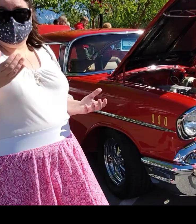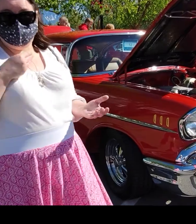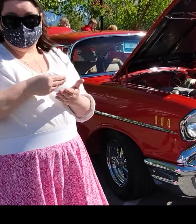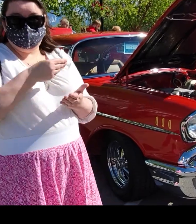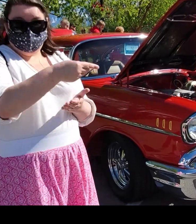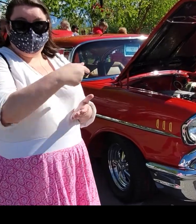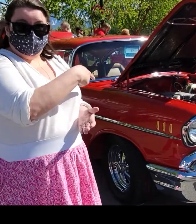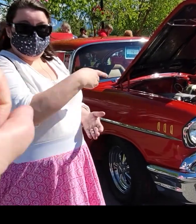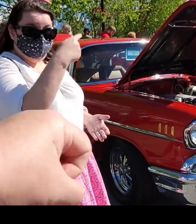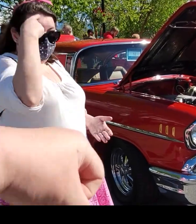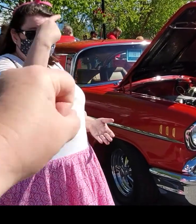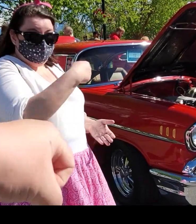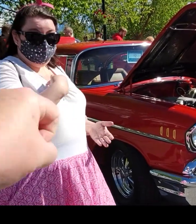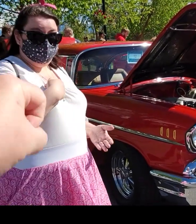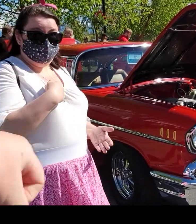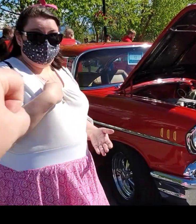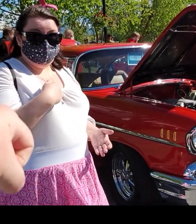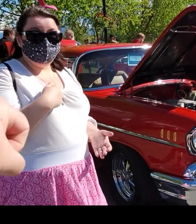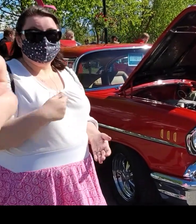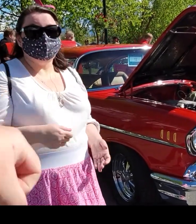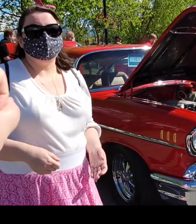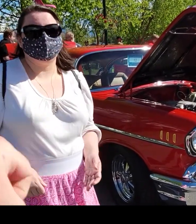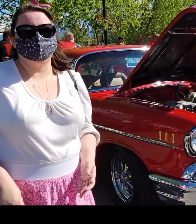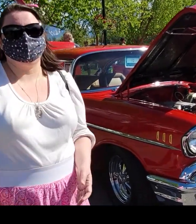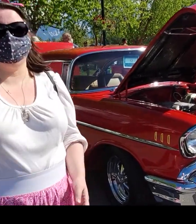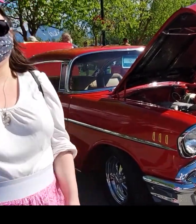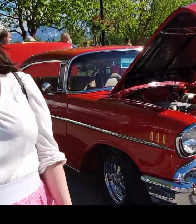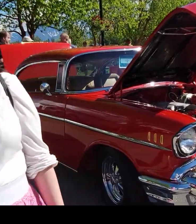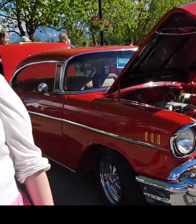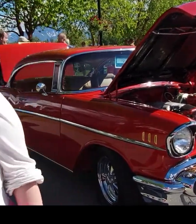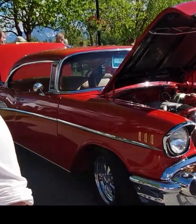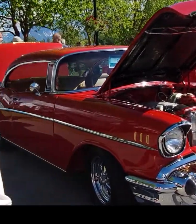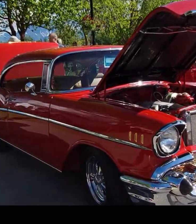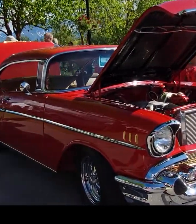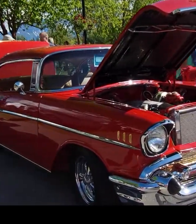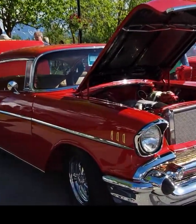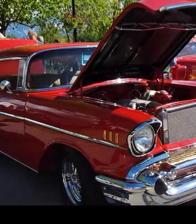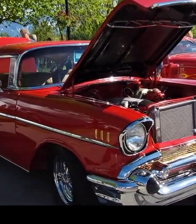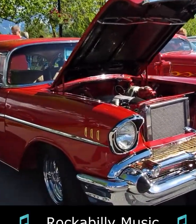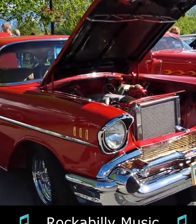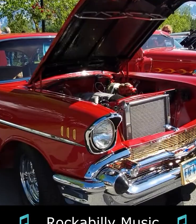[Summer] You want to buy this for me? [Amy] Yes! Yes! Yes! Yes! Yes! [Summer] Yeah okay.